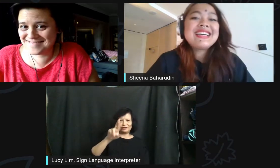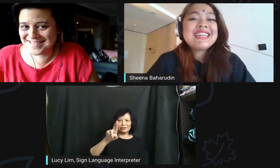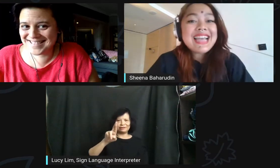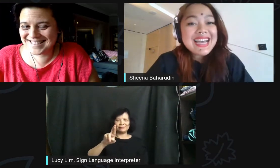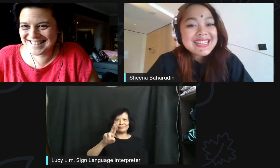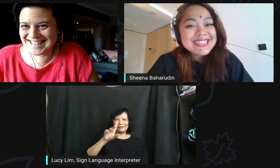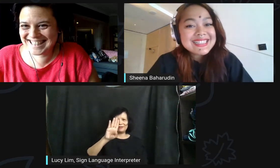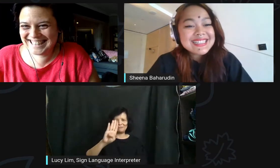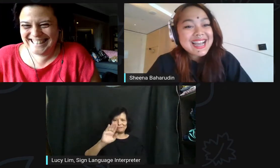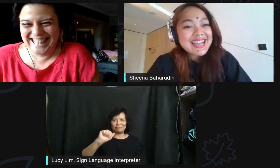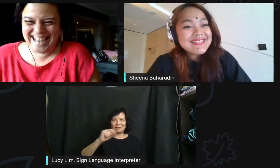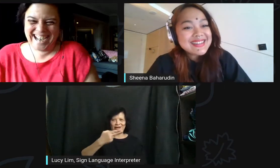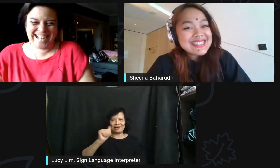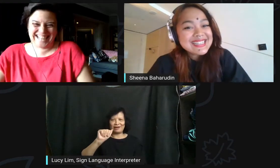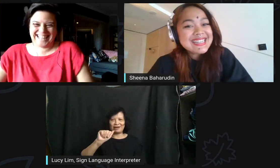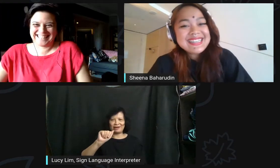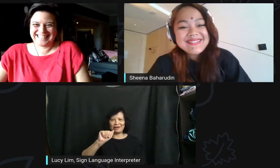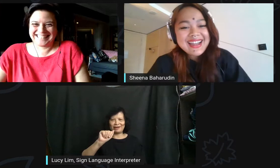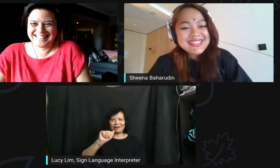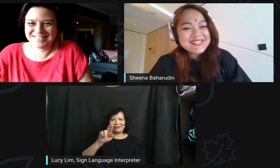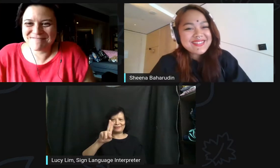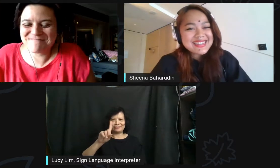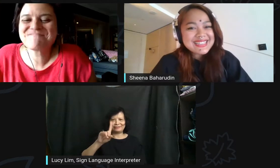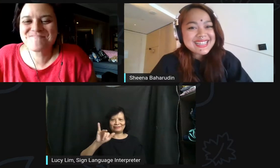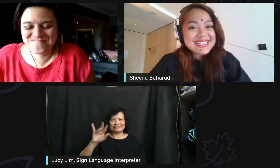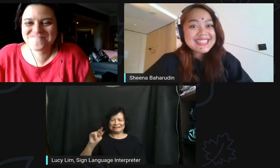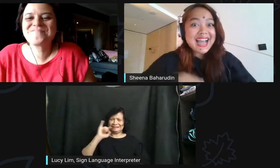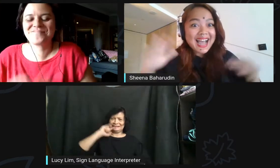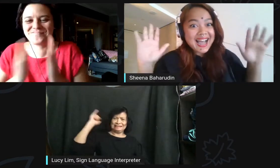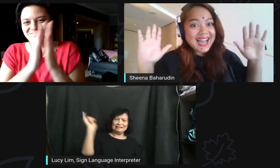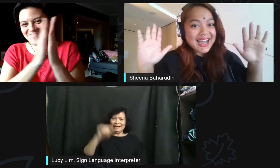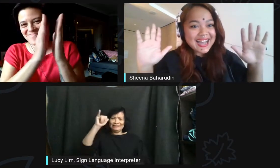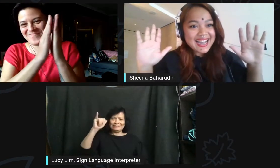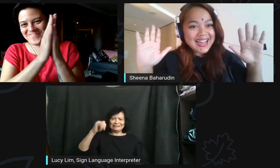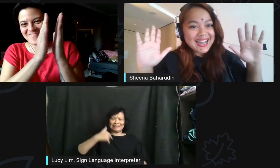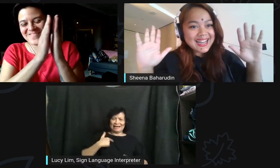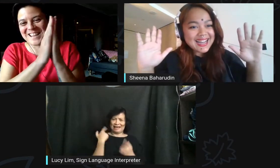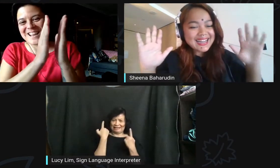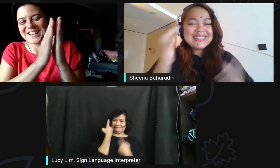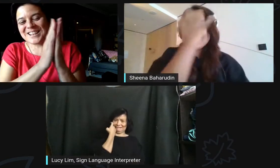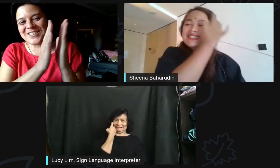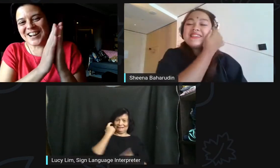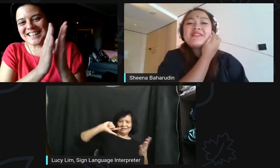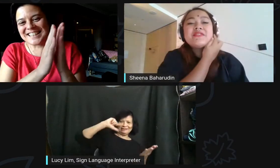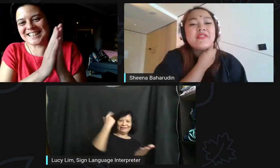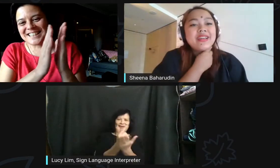Yes, I recently graduated. Congrats.